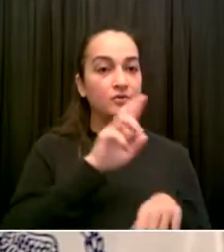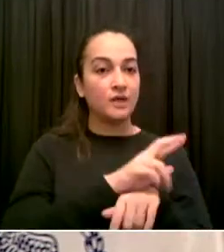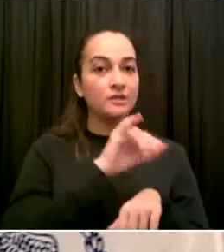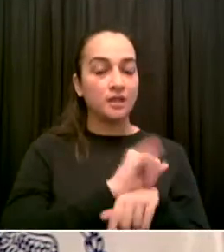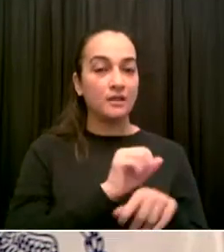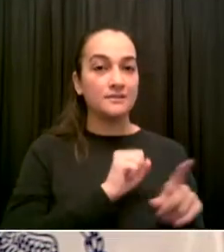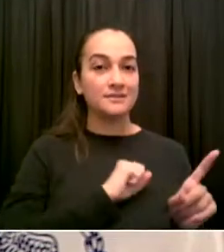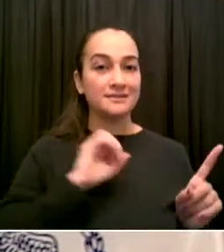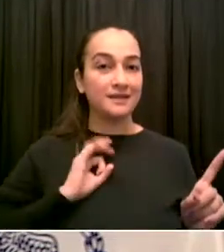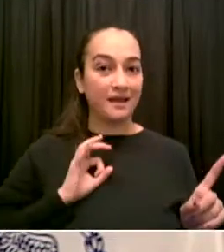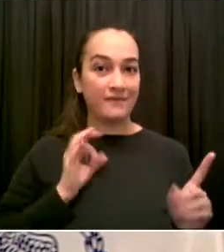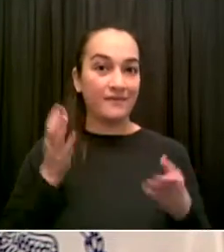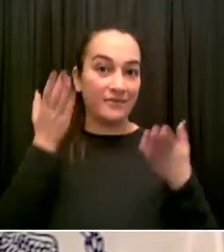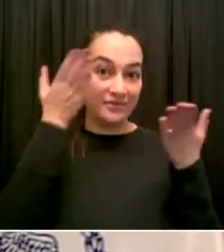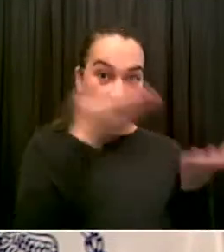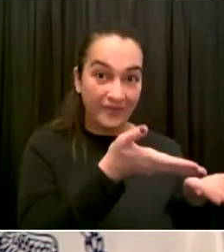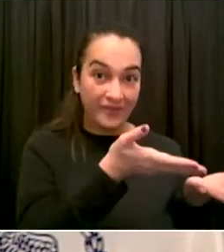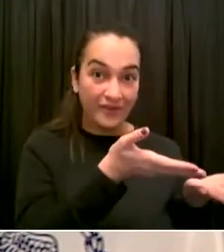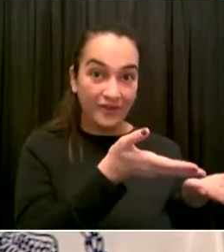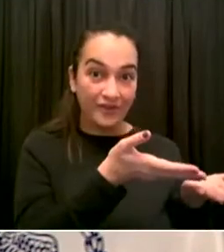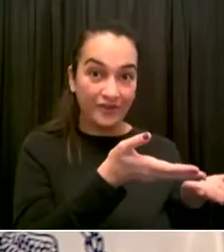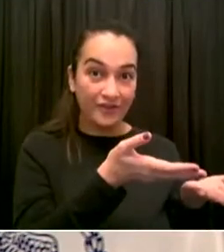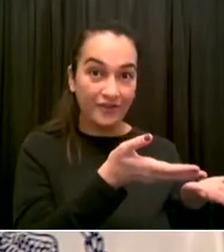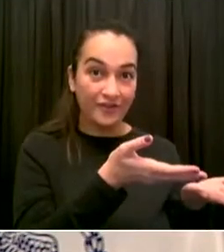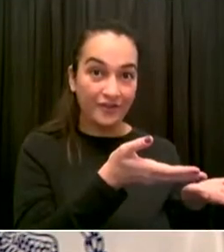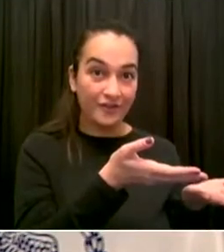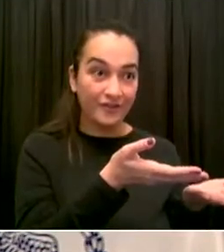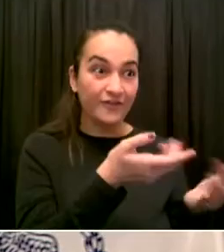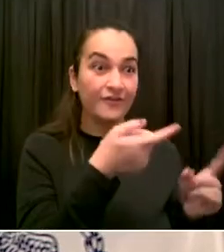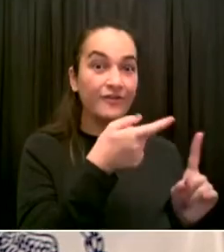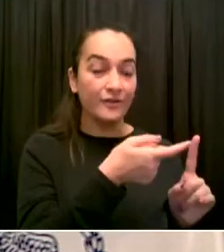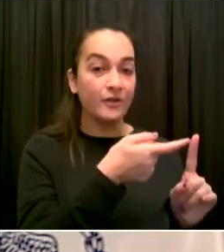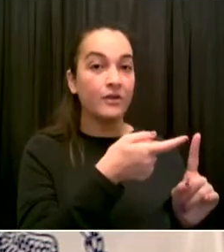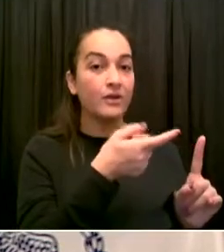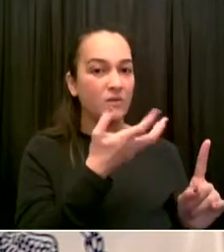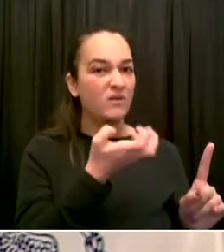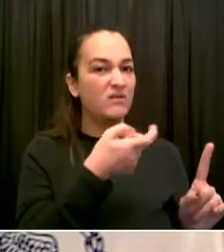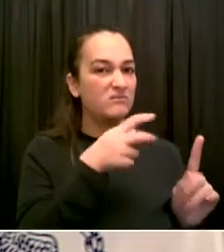INTO RECORDS BUT THERE IS NO PLACE FOR THEM TO GO OUT OF RIKERS WHICH IS HOW THE SYSTEM